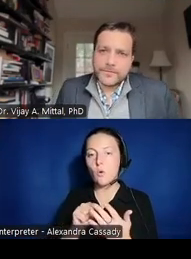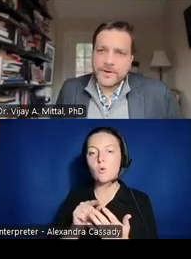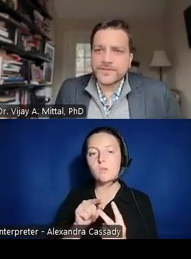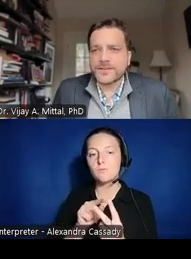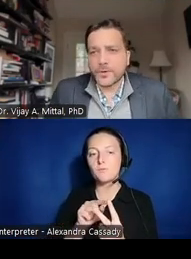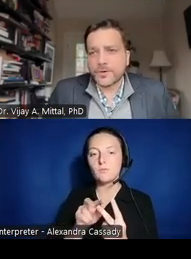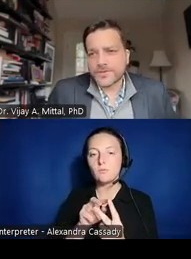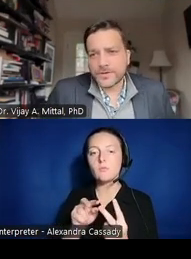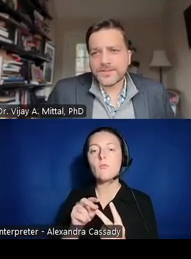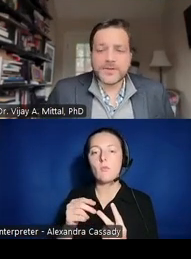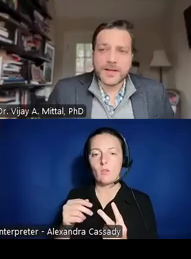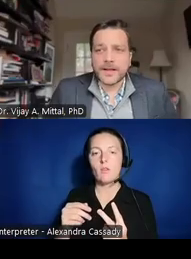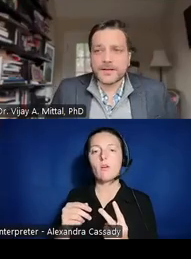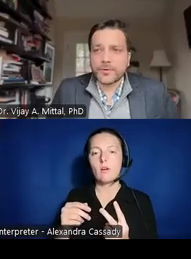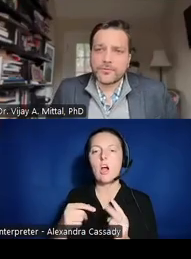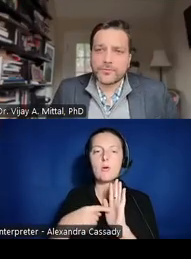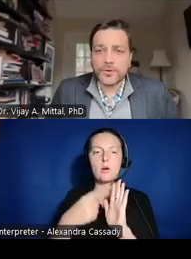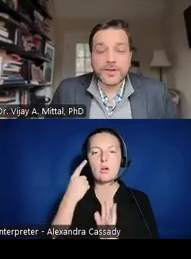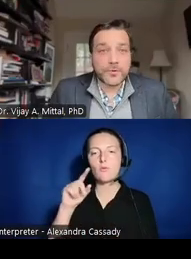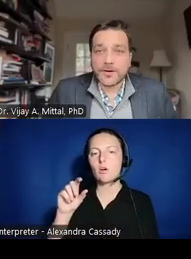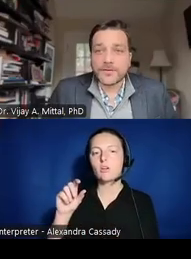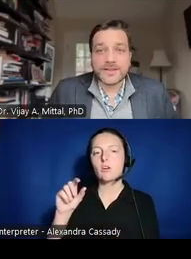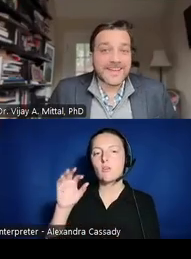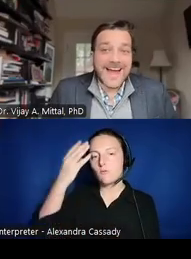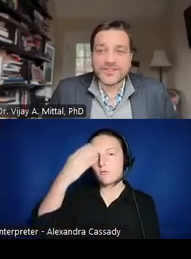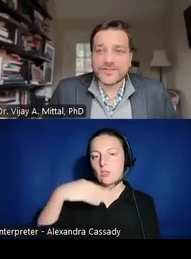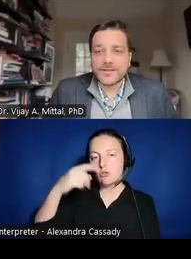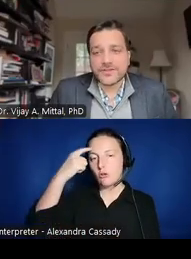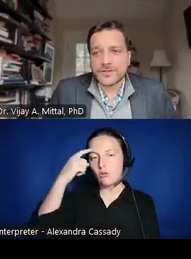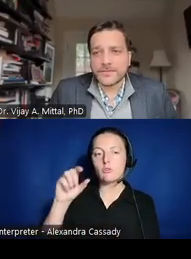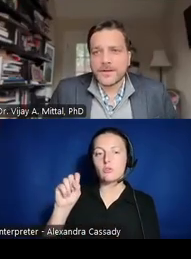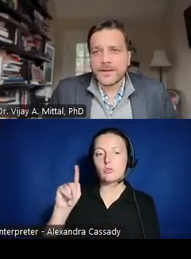Frontal subcortical circuits play an important role in broader things like action selection